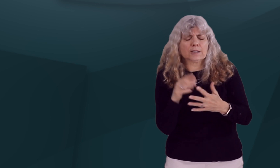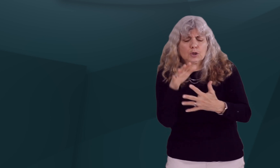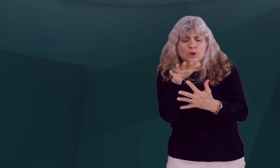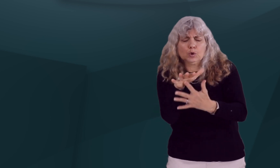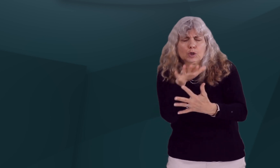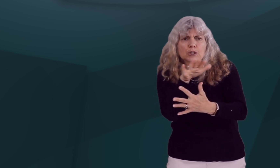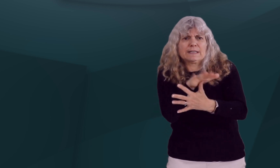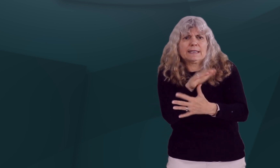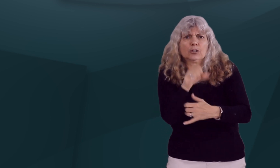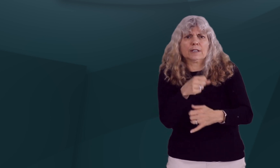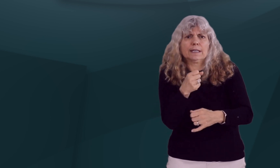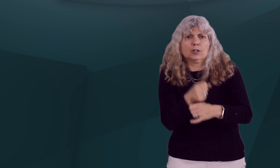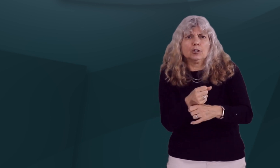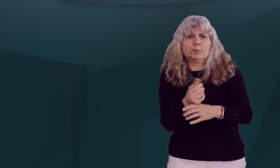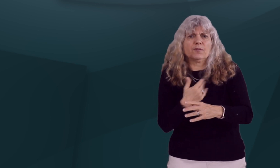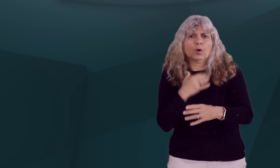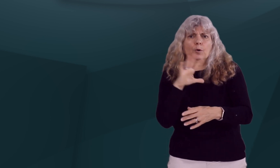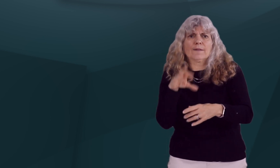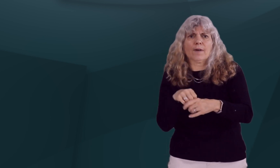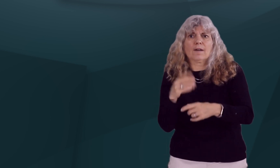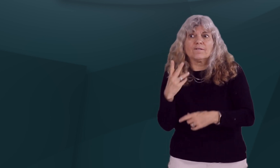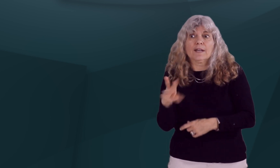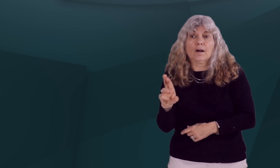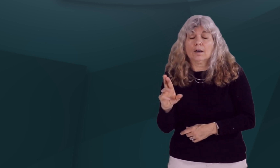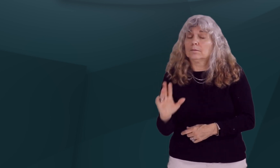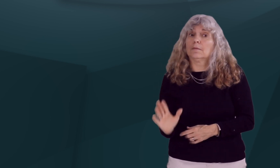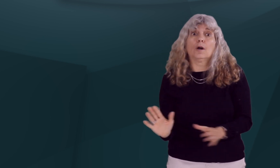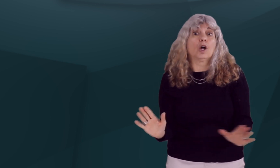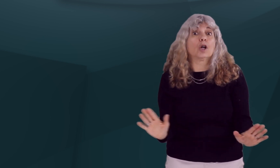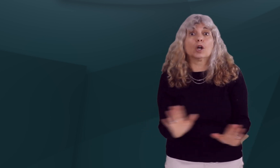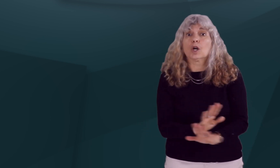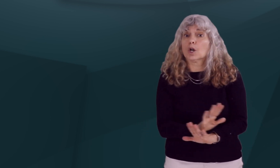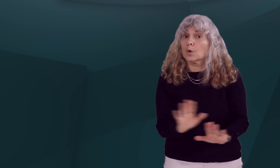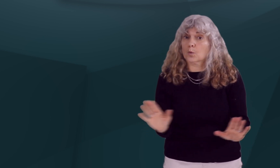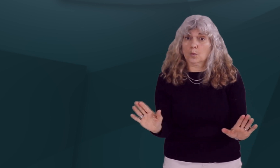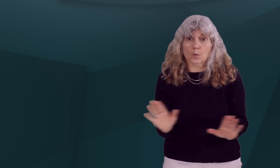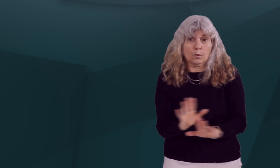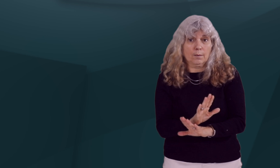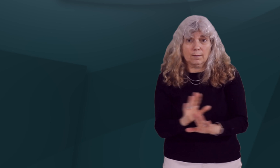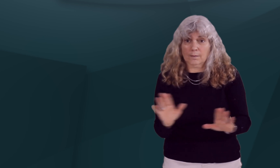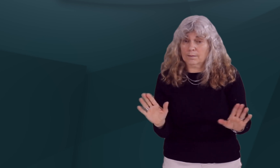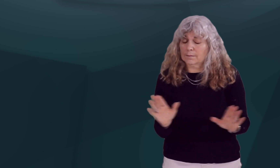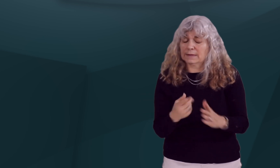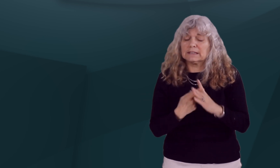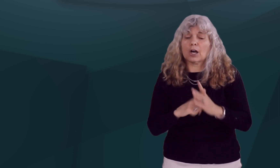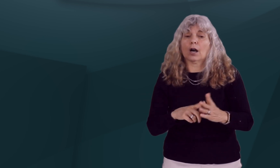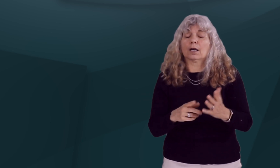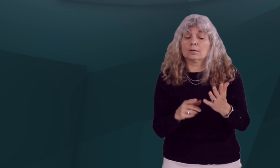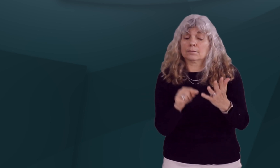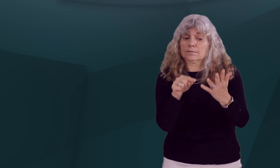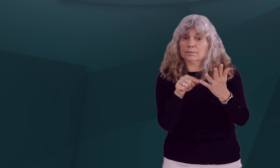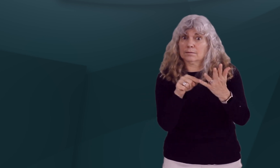Some schools may want to wait until they are juniors or seniors before involving VR, but do not wait.